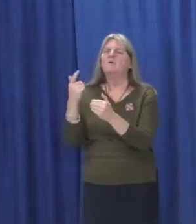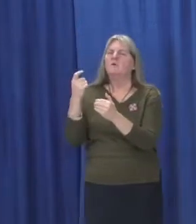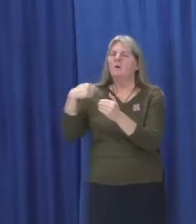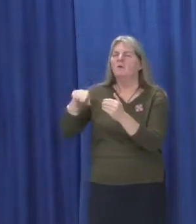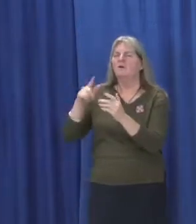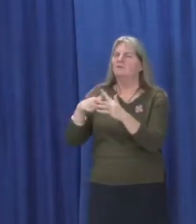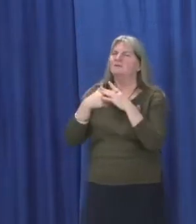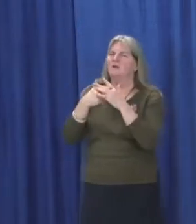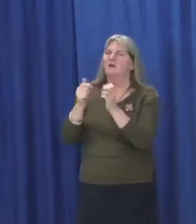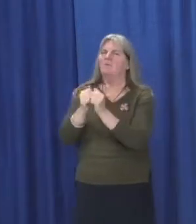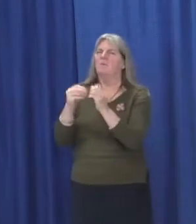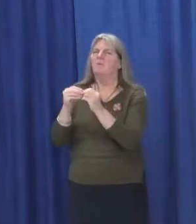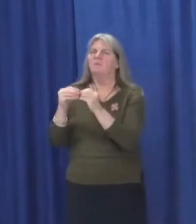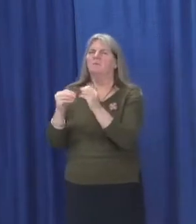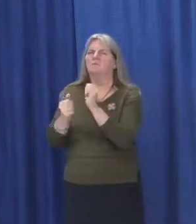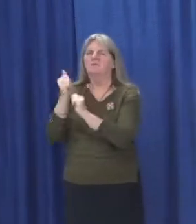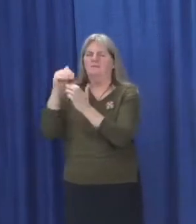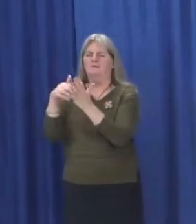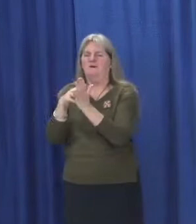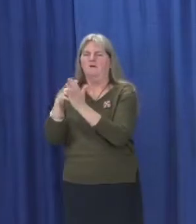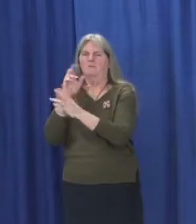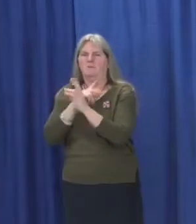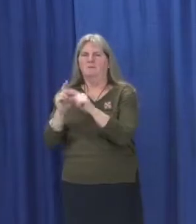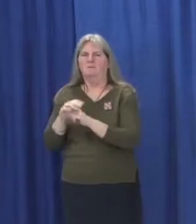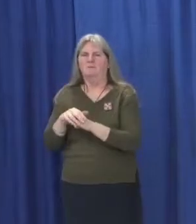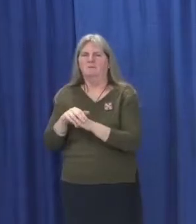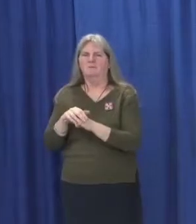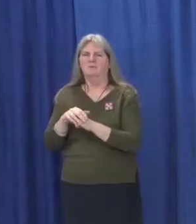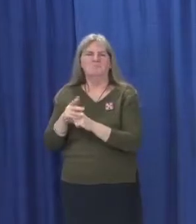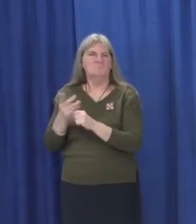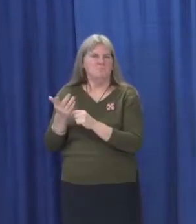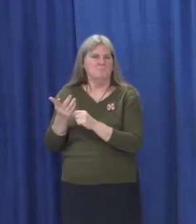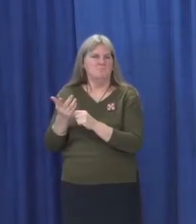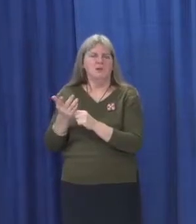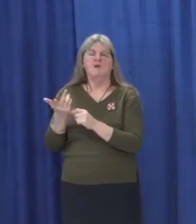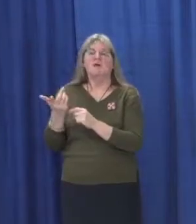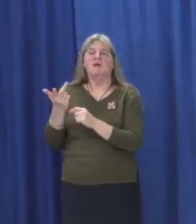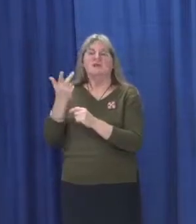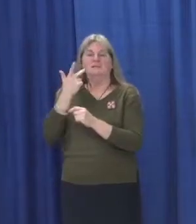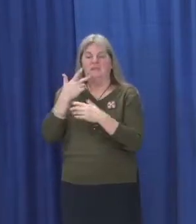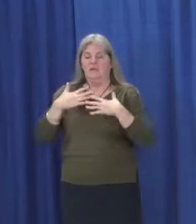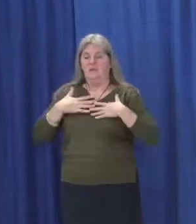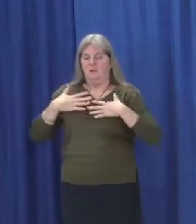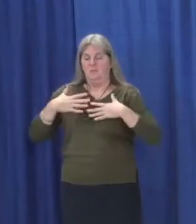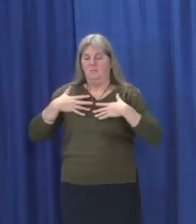We always start with the most vulnerable. This year we are seeing spread of respire Victoria viruses